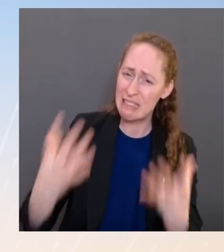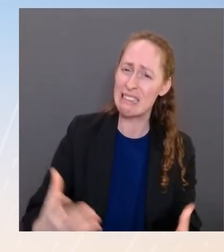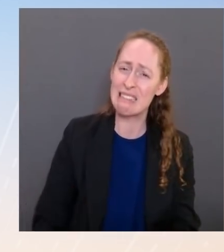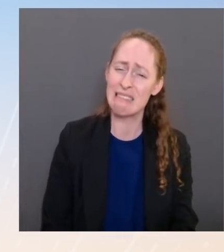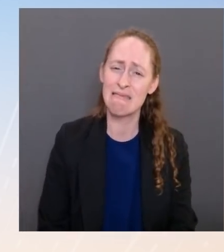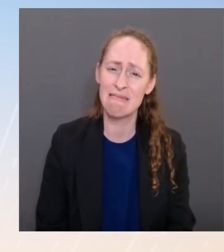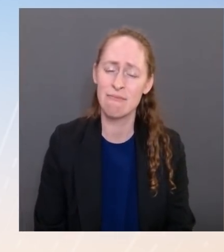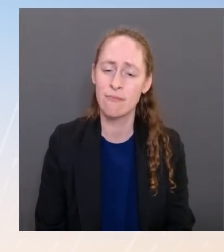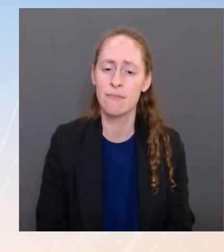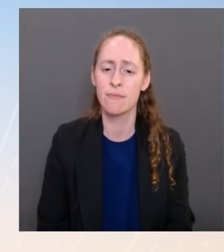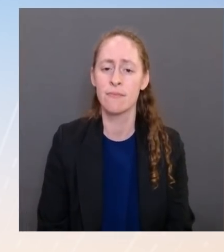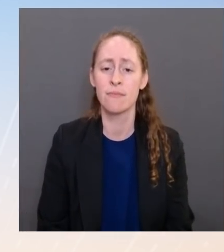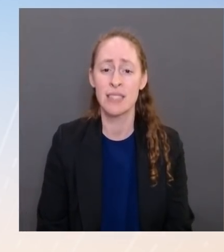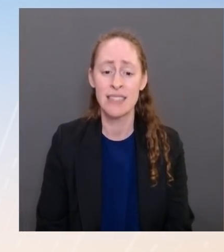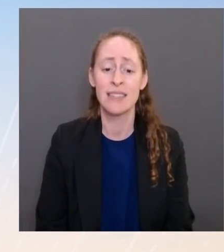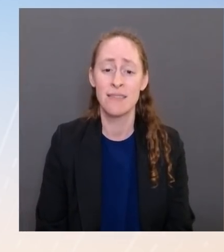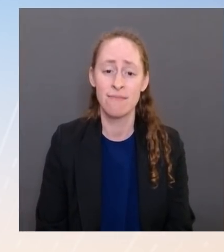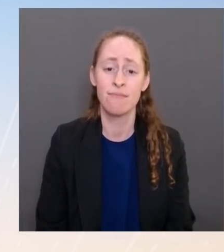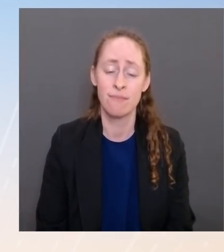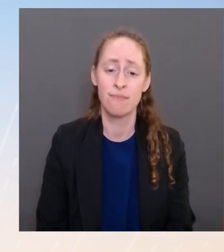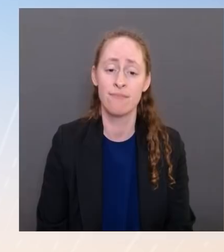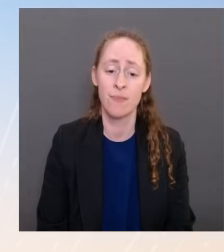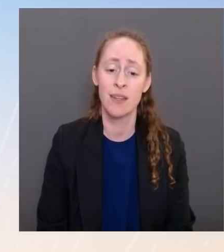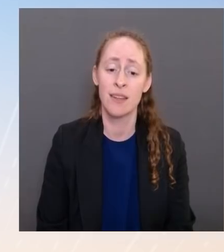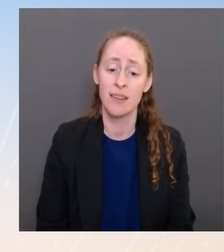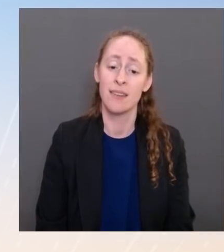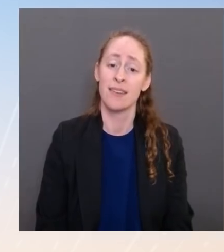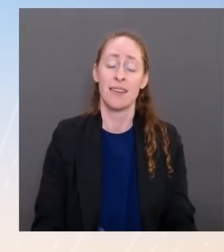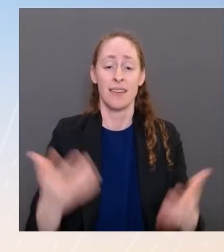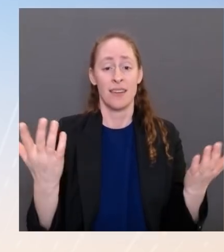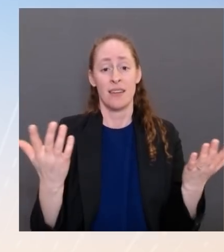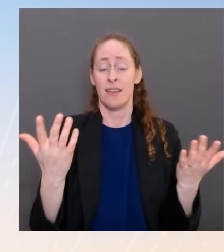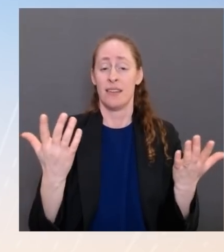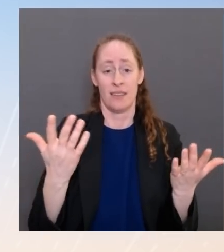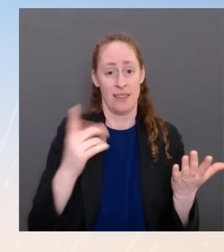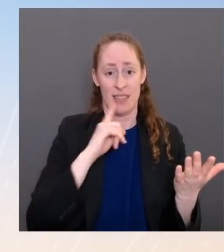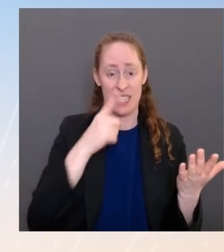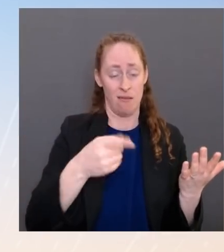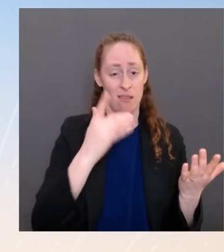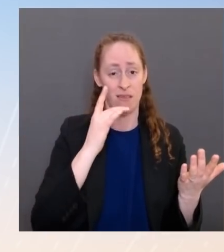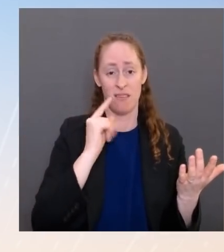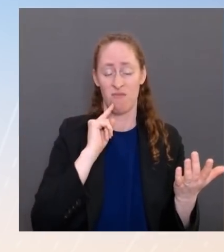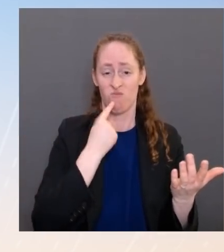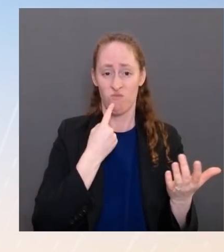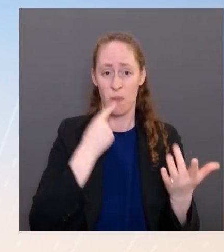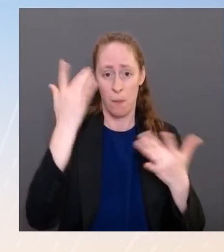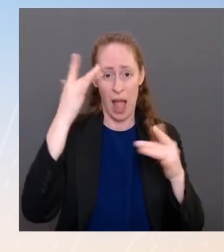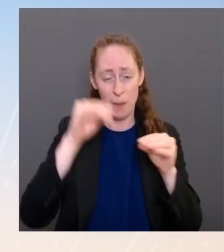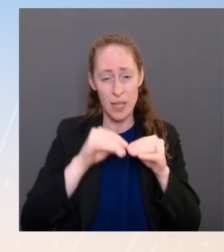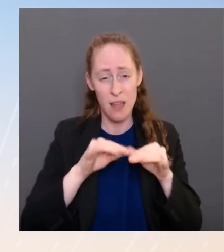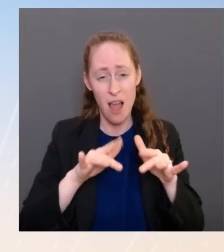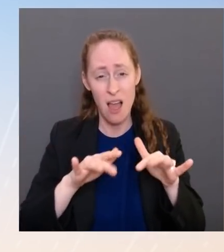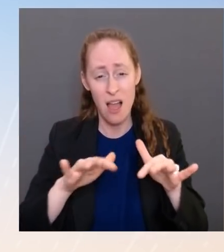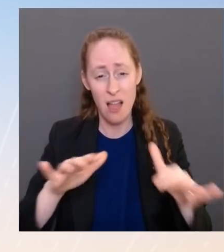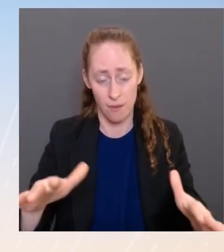And while we have more than 75 percent of the country vaccinated, which is a significant number,